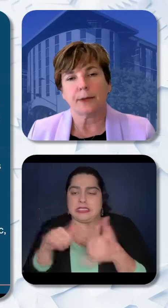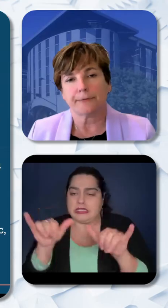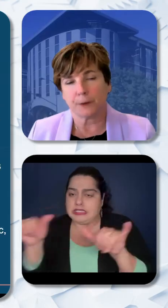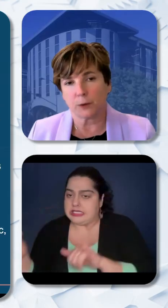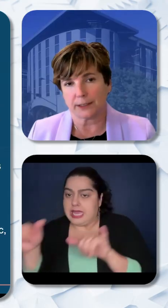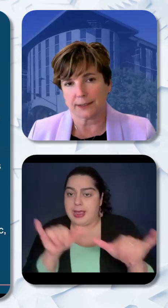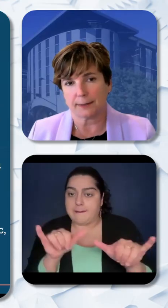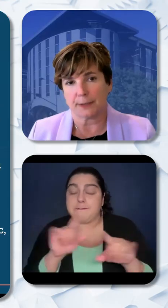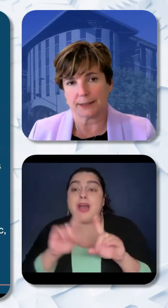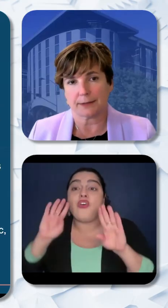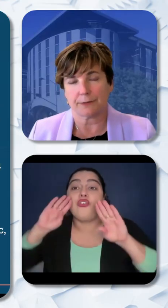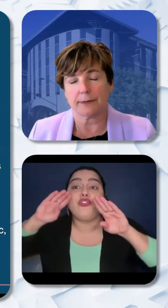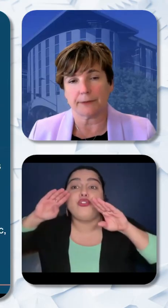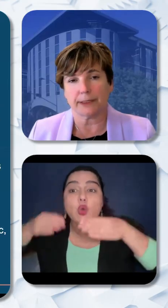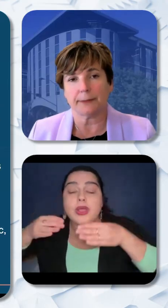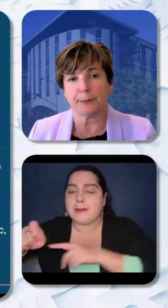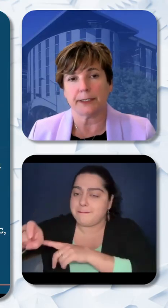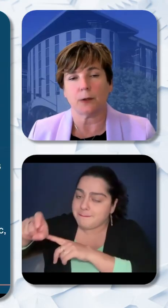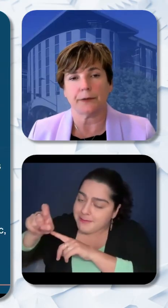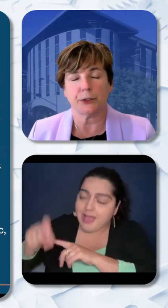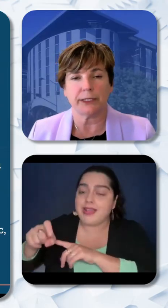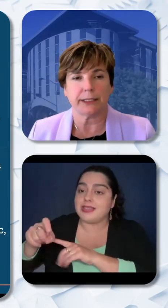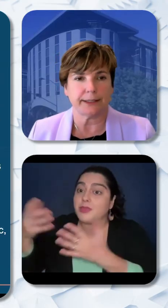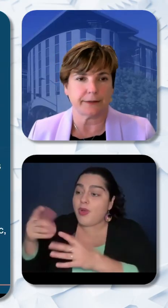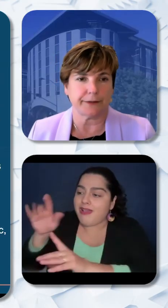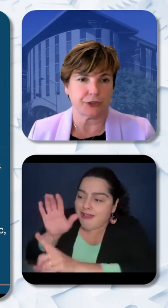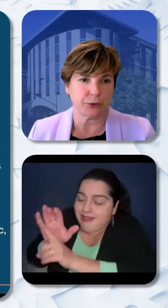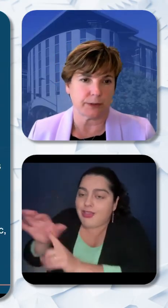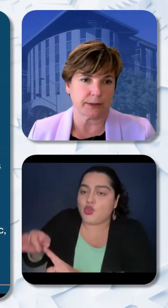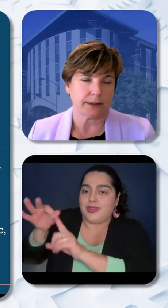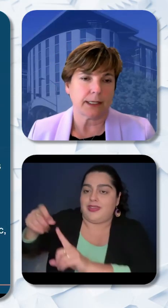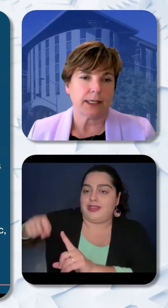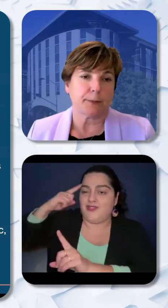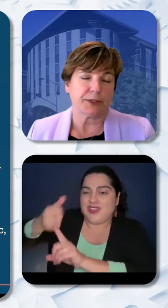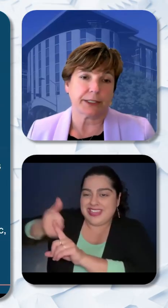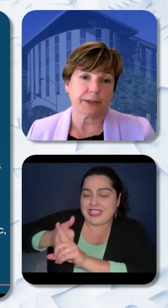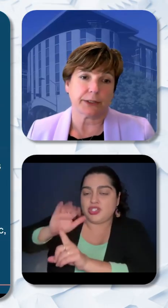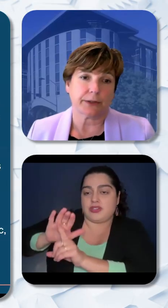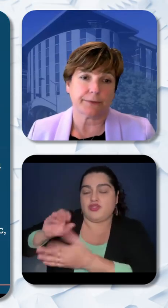But our focus must really be on the unique needs of each student. In particular,